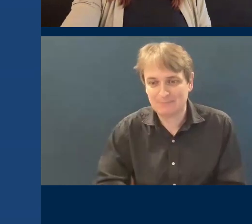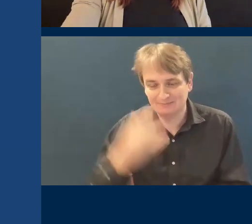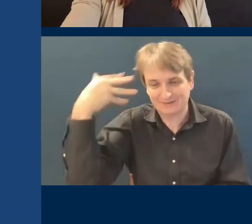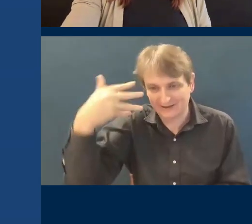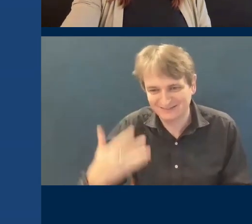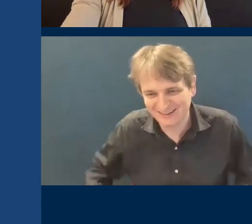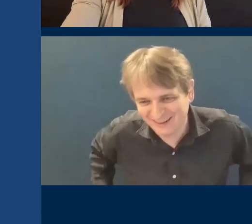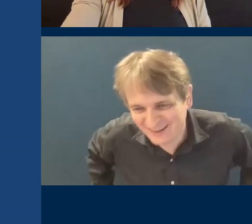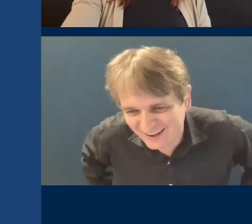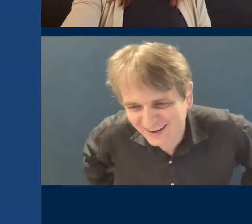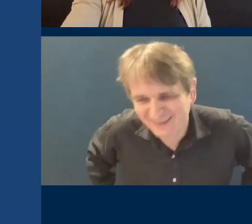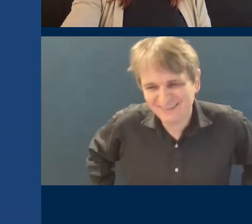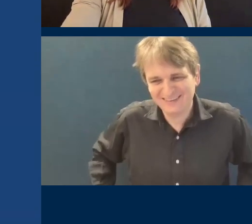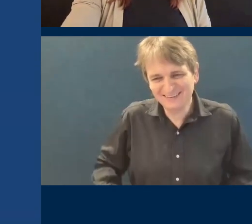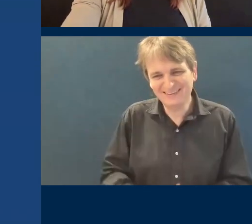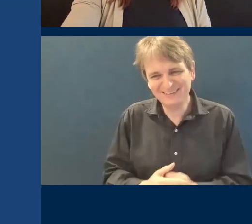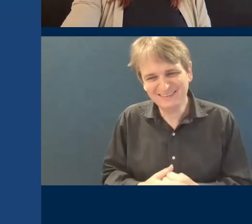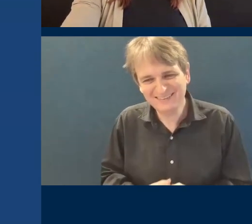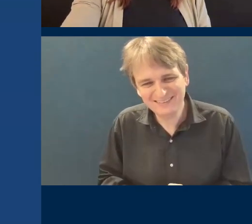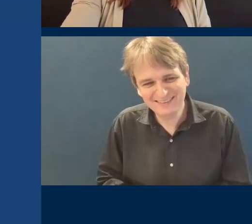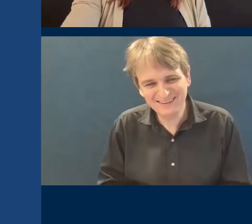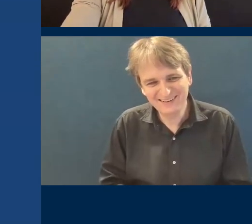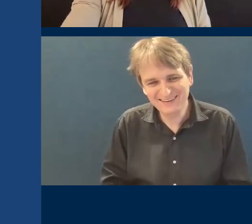So there's a lot of things that actually make me crazy about this.